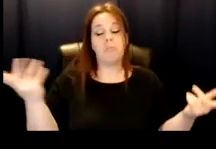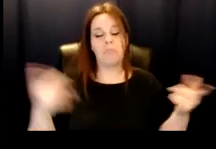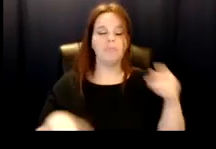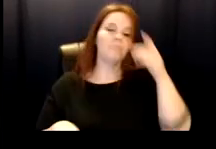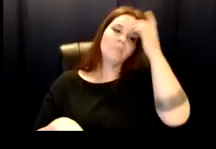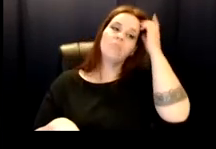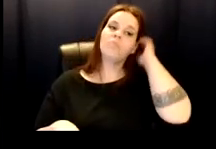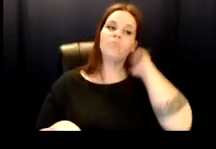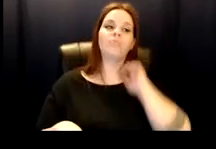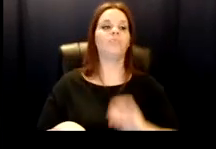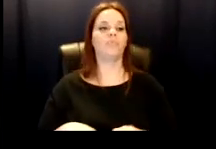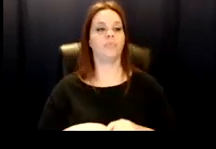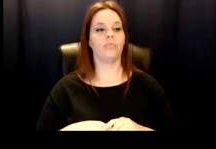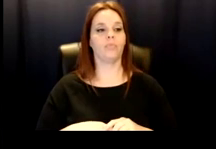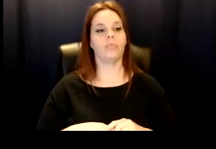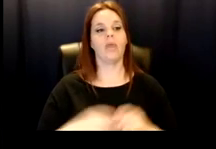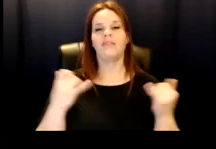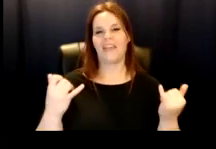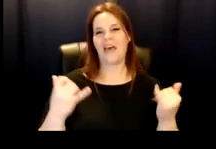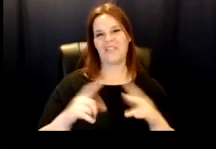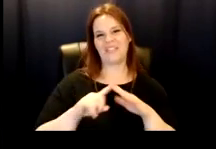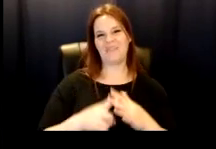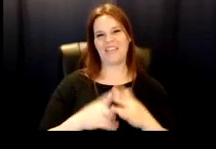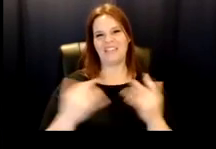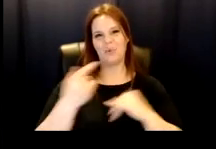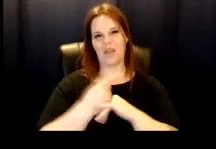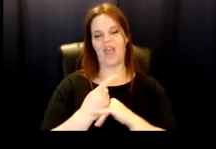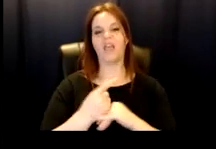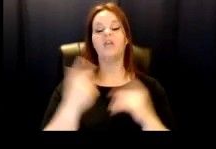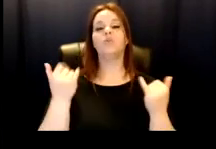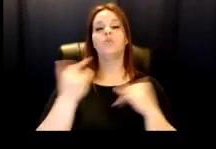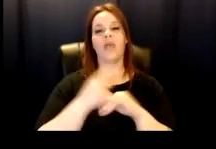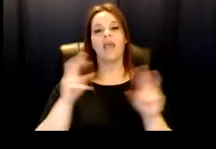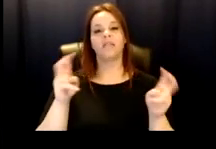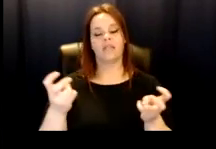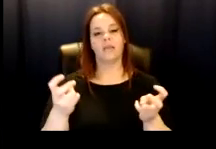With that, let's begin the day. Today's theme is Employment and Economic Self Sufficiency.